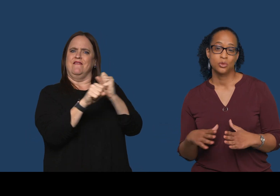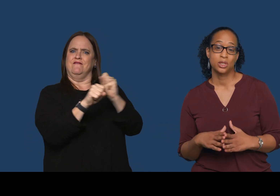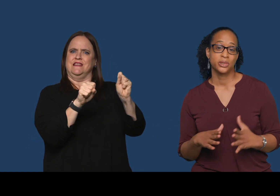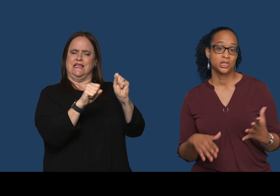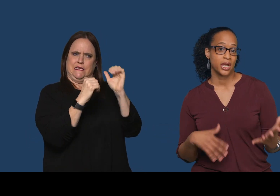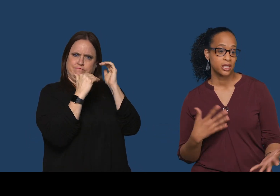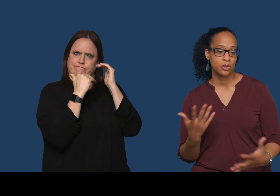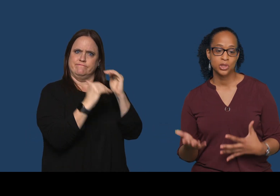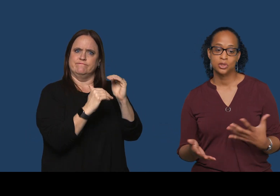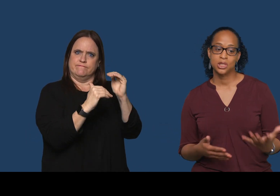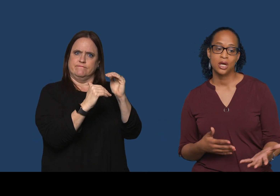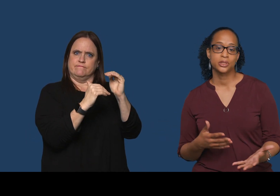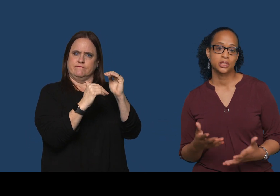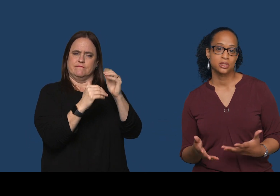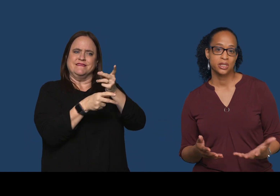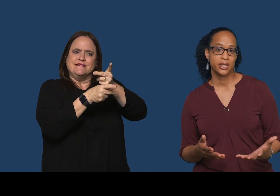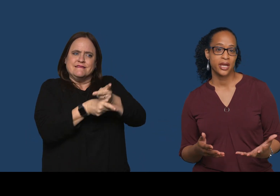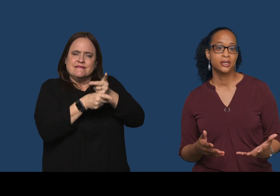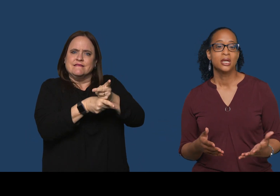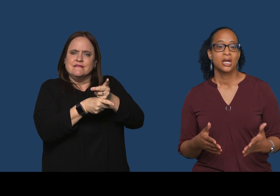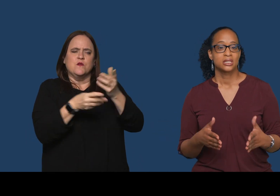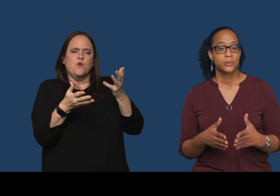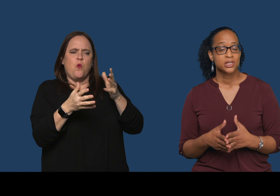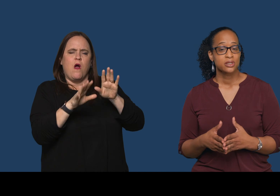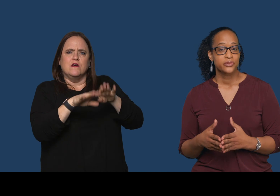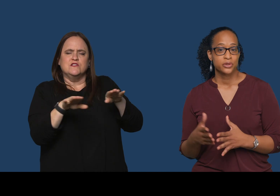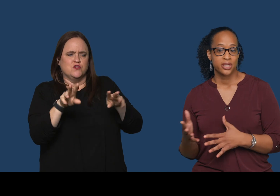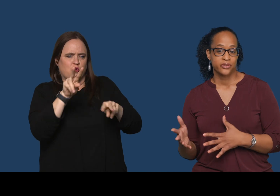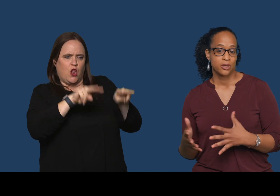You want to be checking what your child is looking at especially if they're deaf and hard